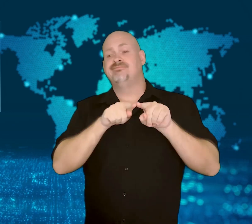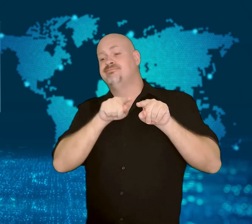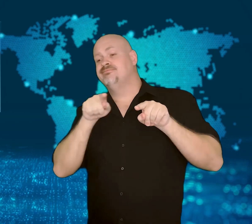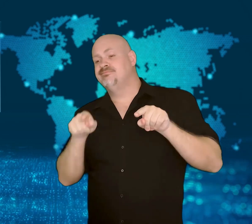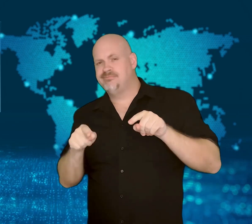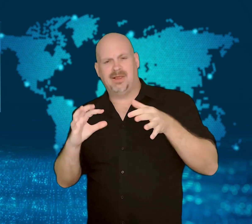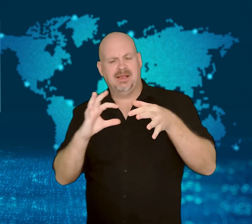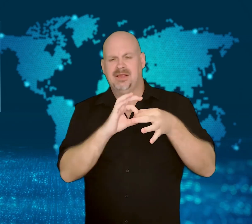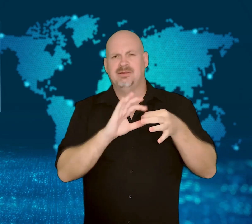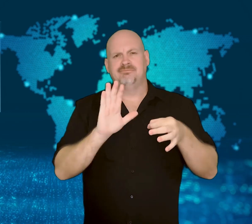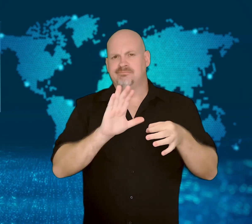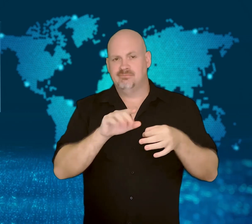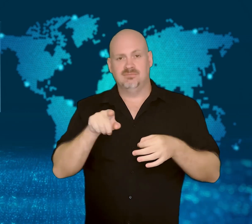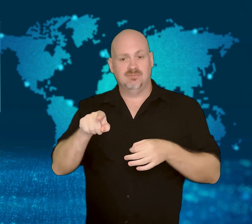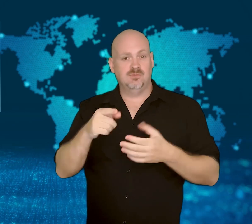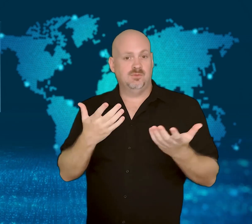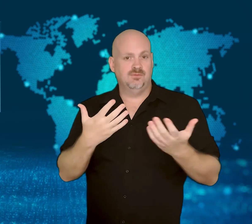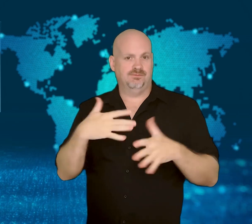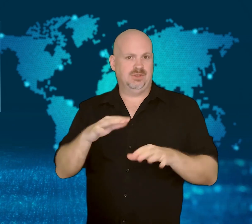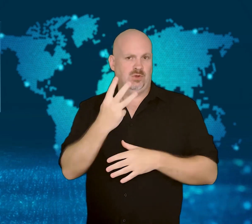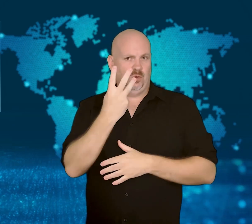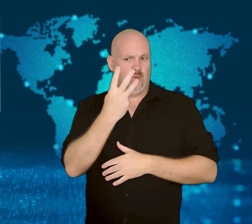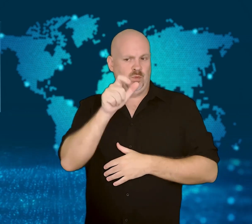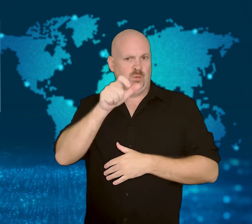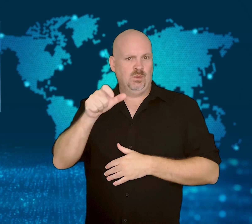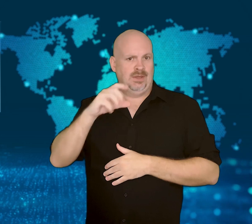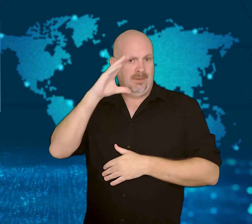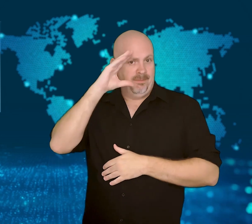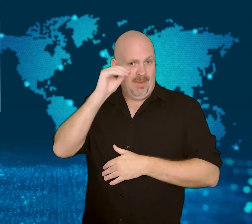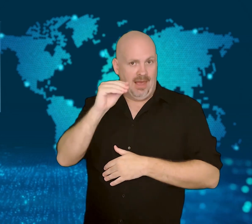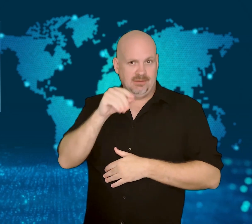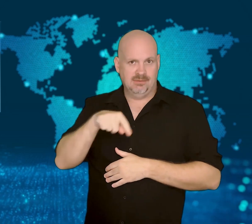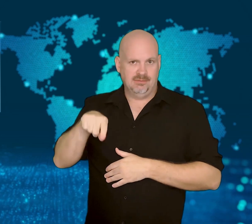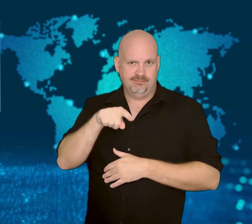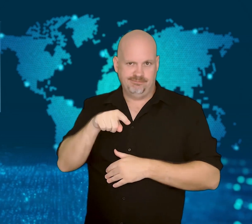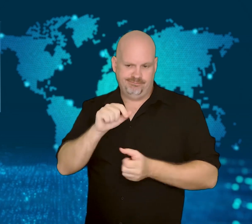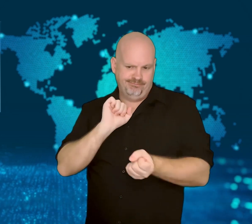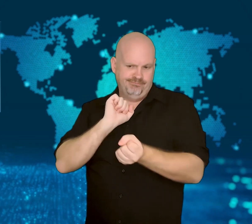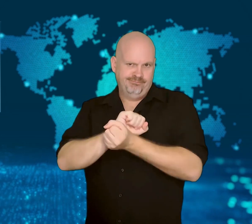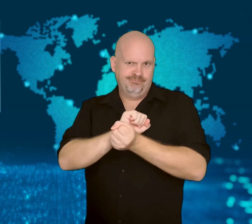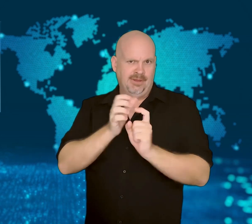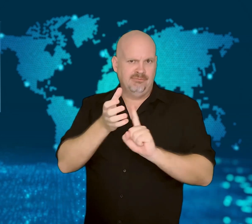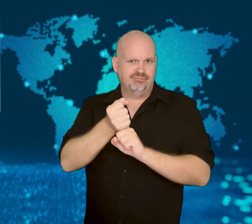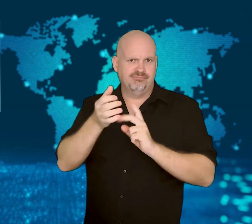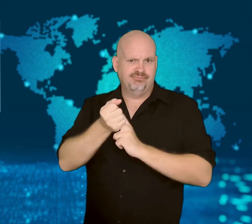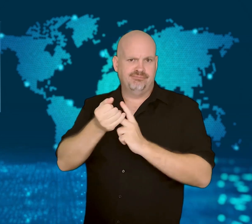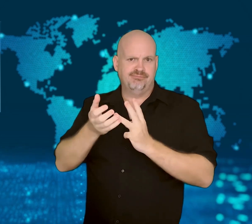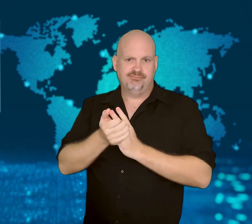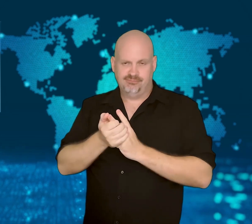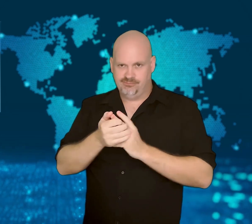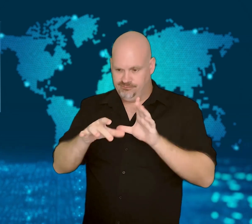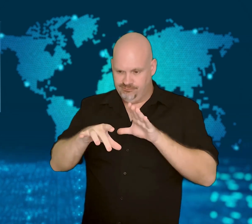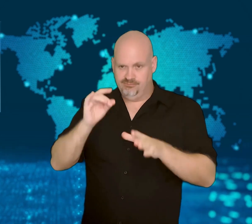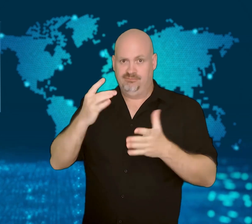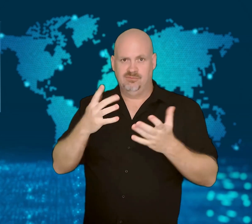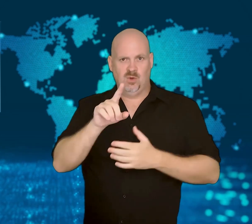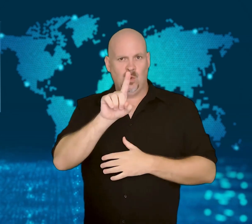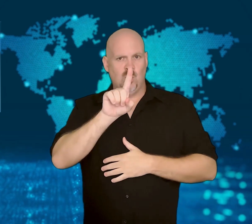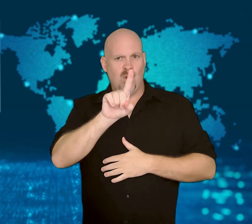In an unrelated investigation, three other arrests also took place when authorities